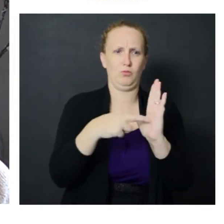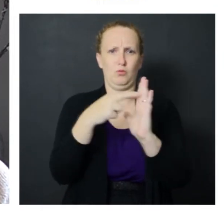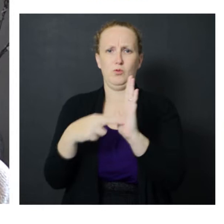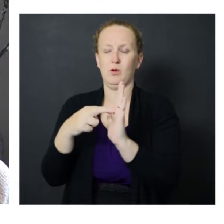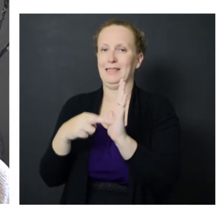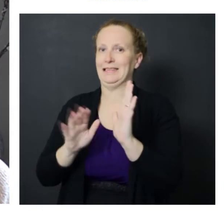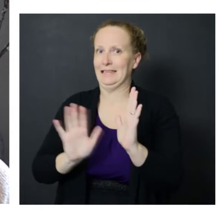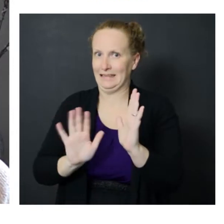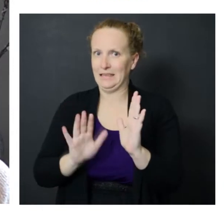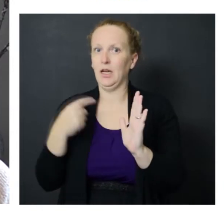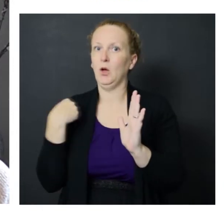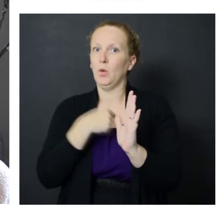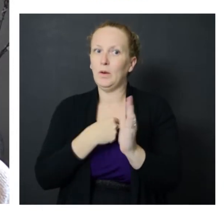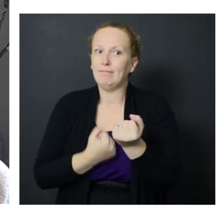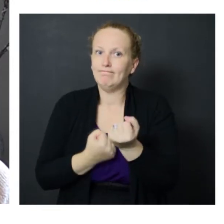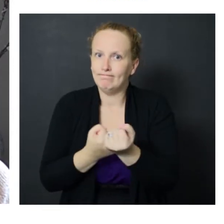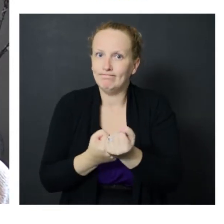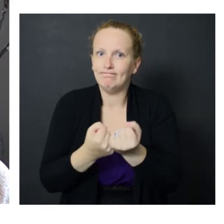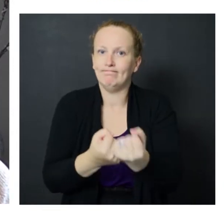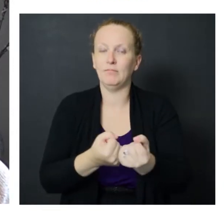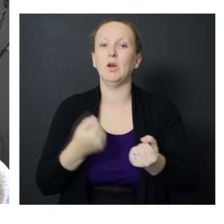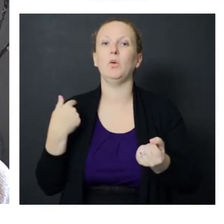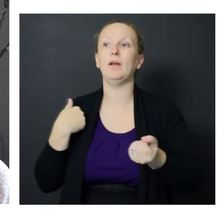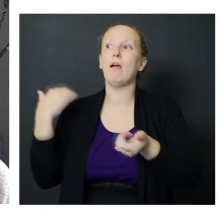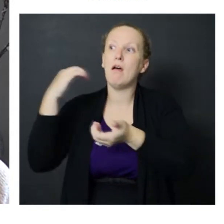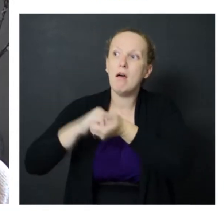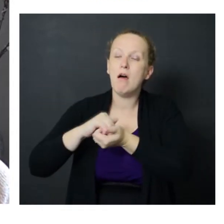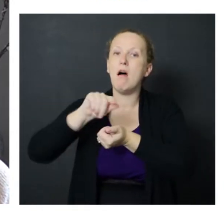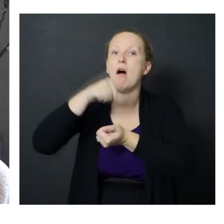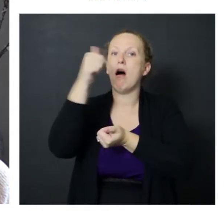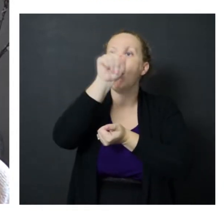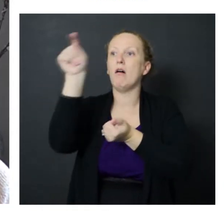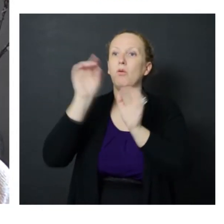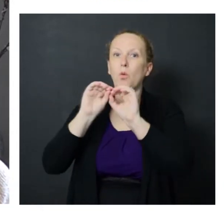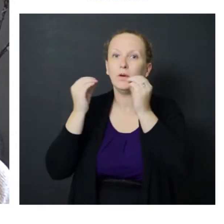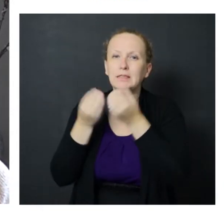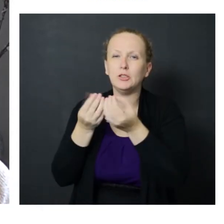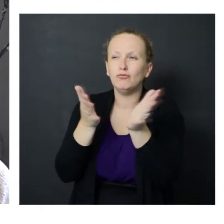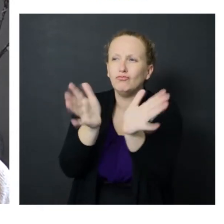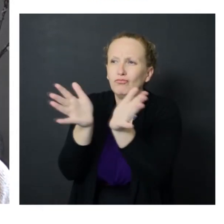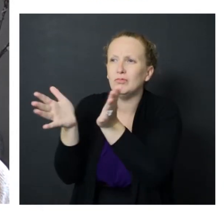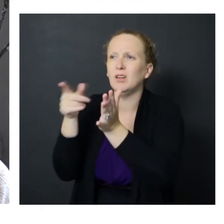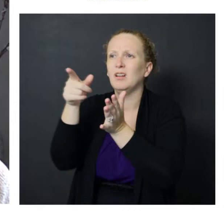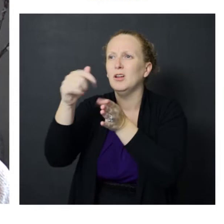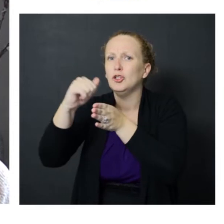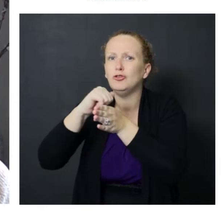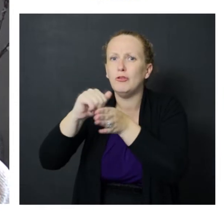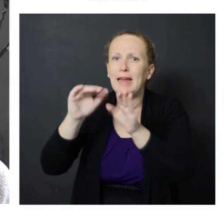connect with National Council Interpreting Health Care, talk with other professionals and traders and language managers